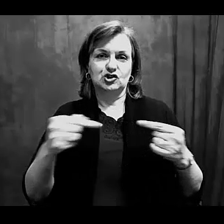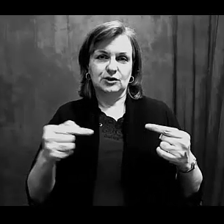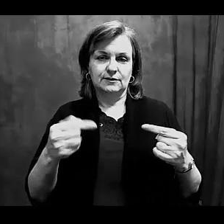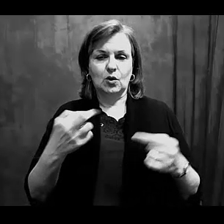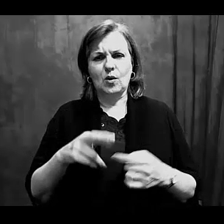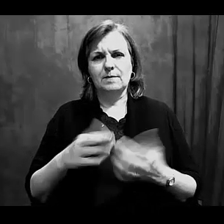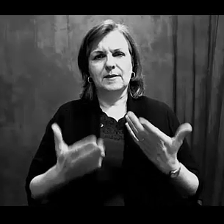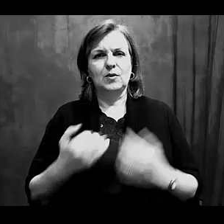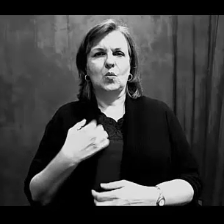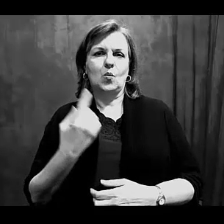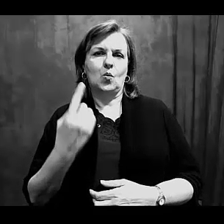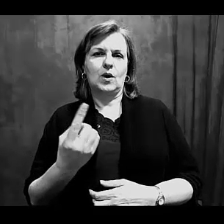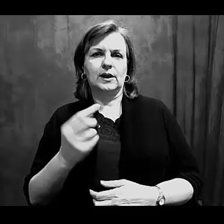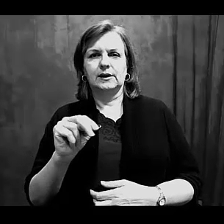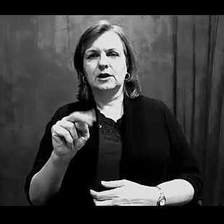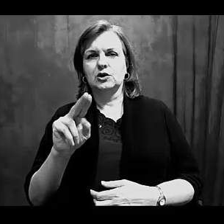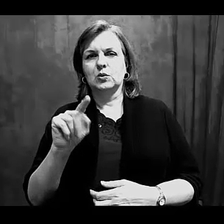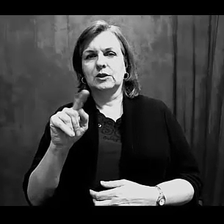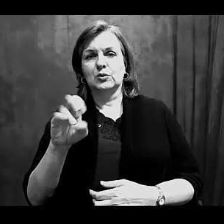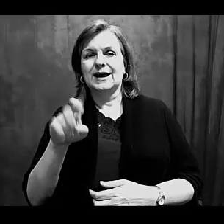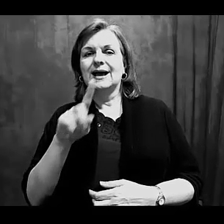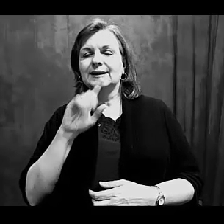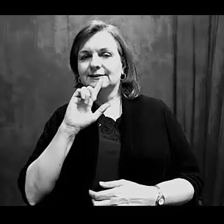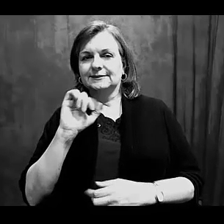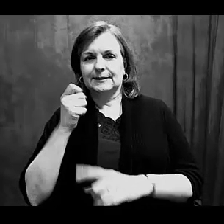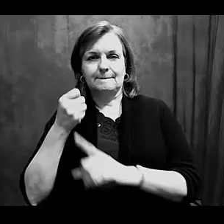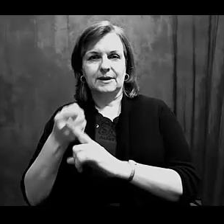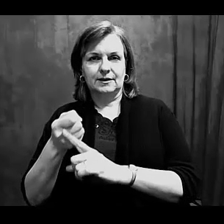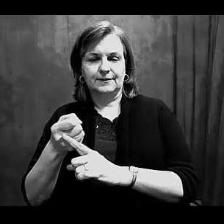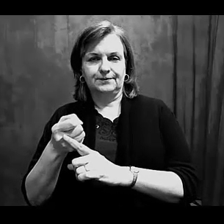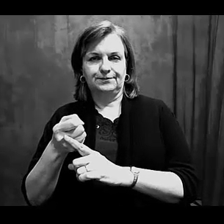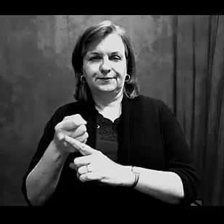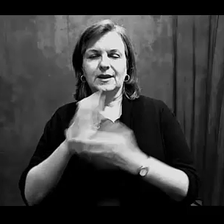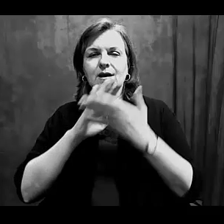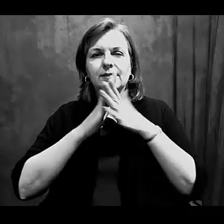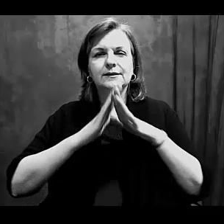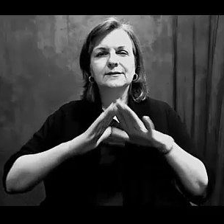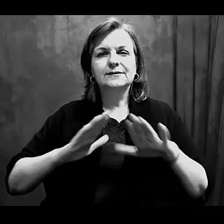or there could be just a single nucleotide thats impacted